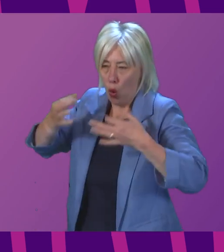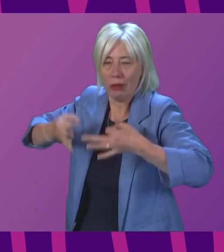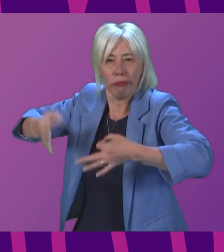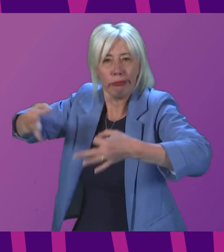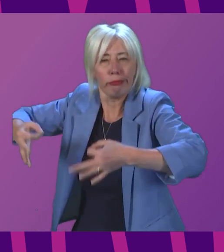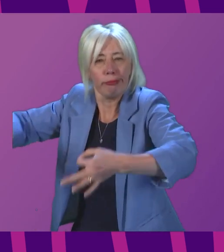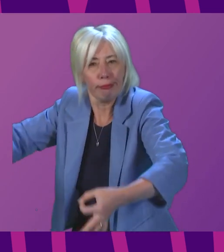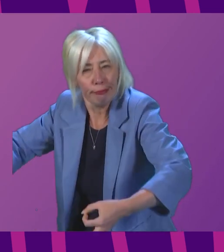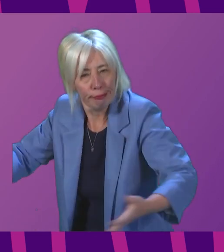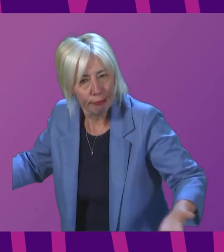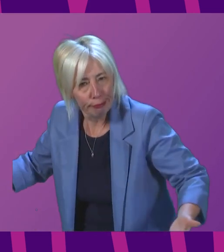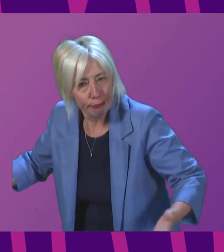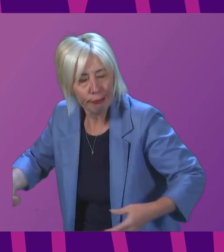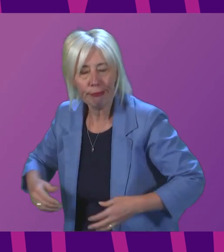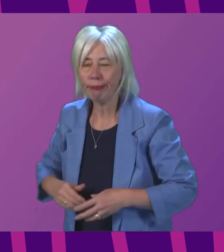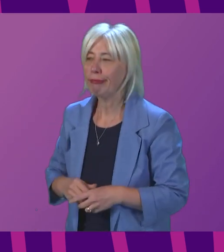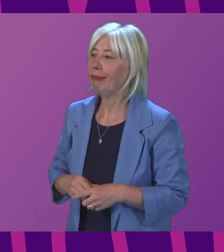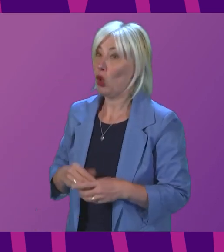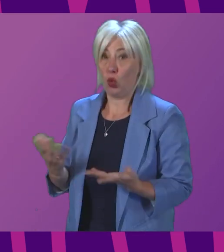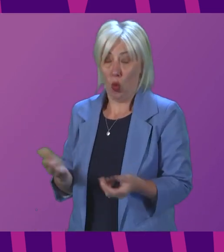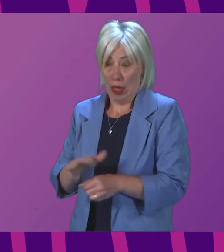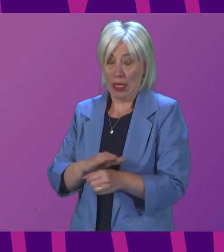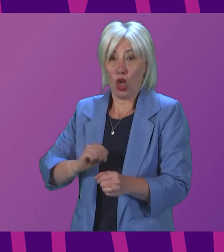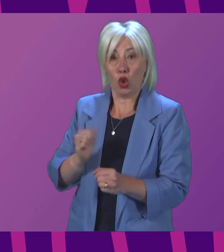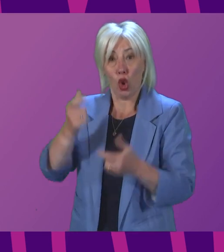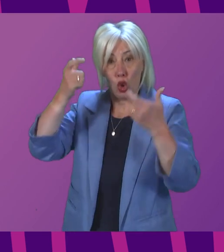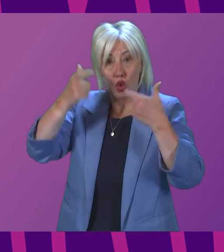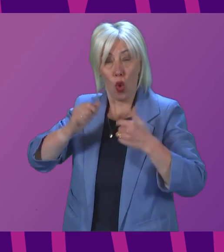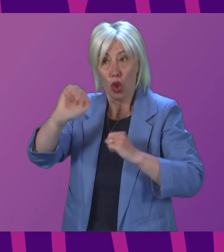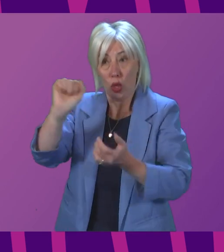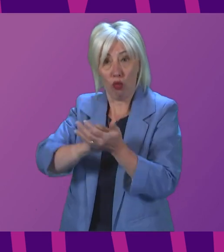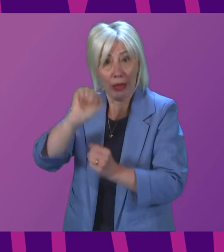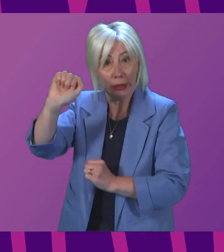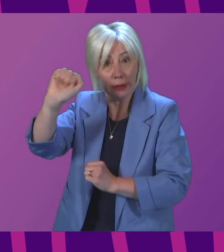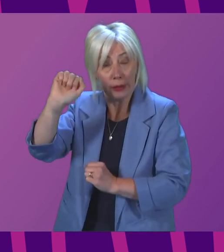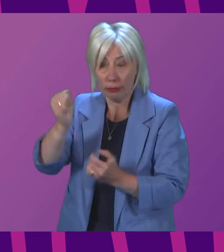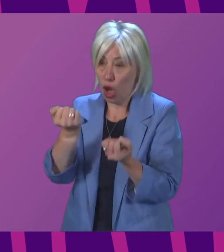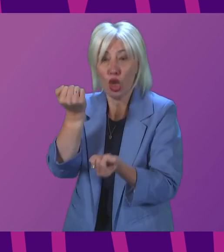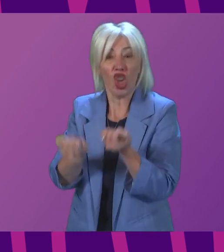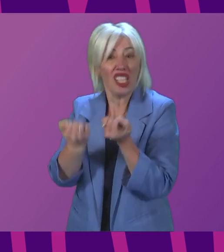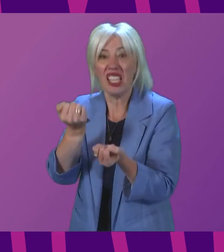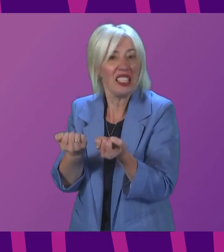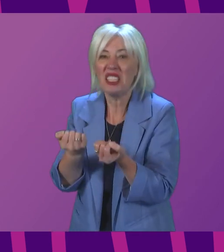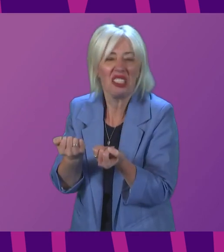Is it the case that the Scottish courts were right all along—that justice simply is not